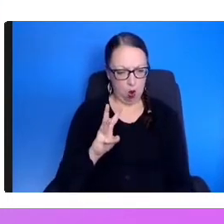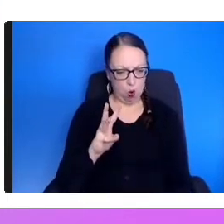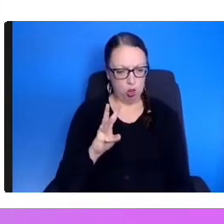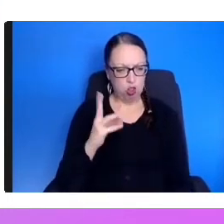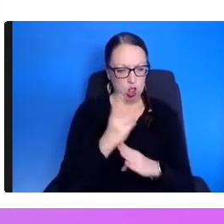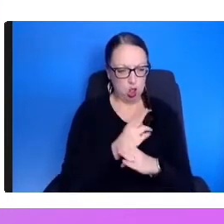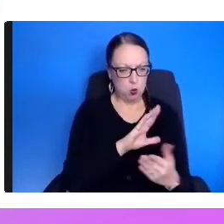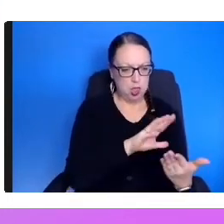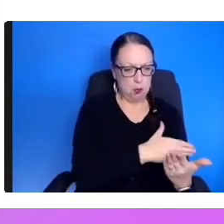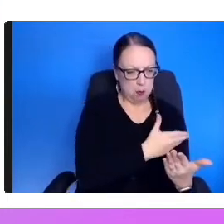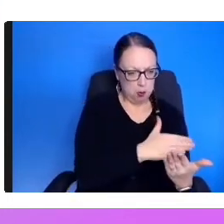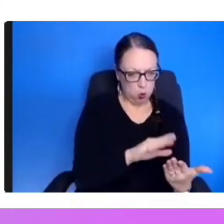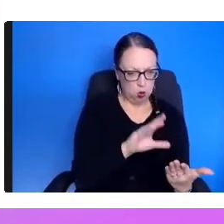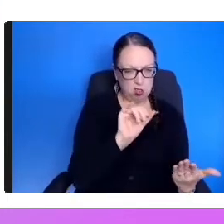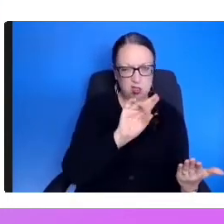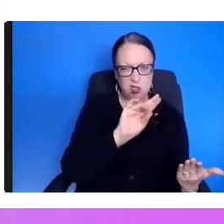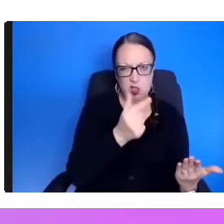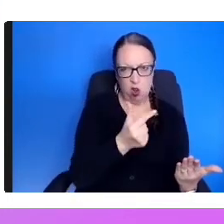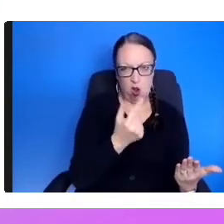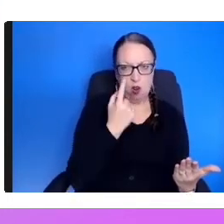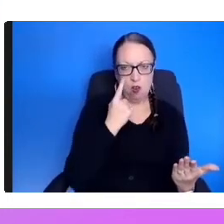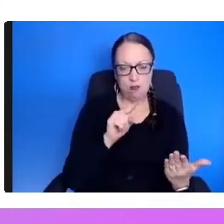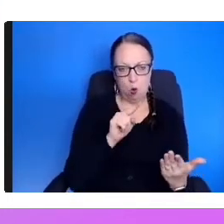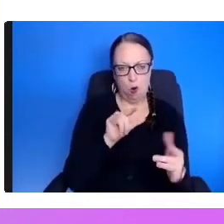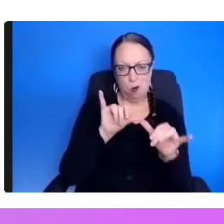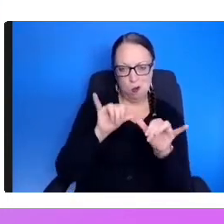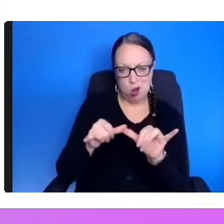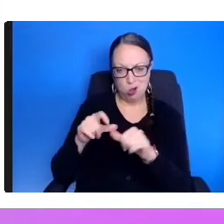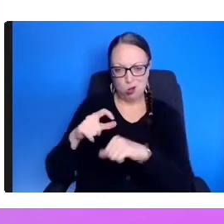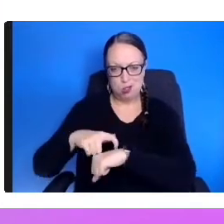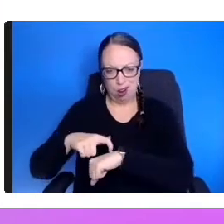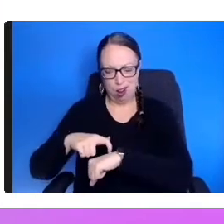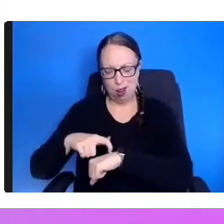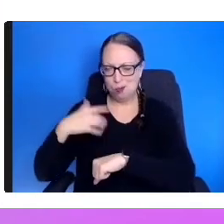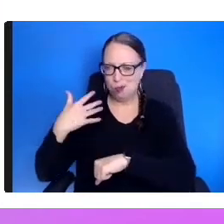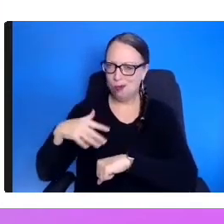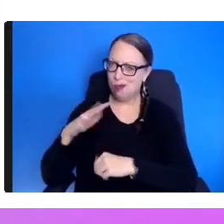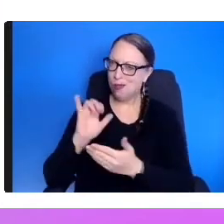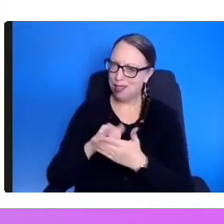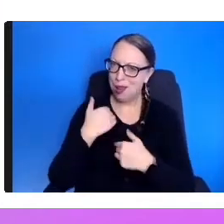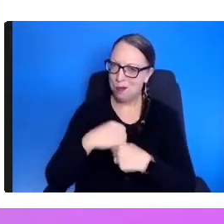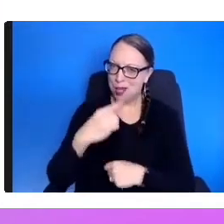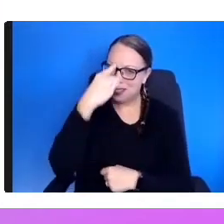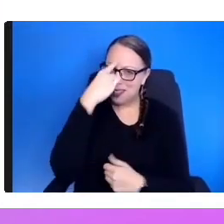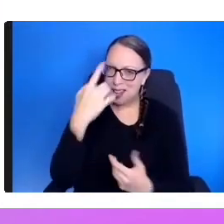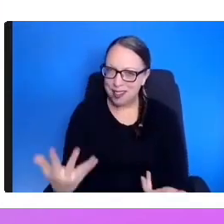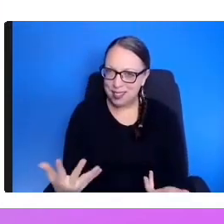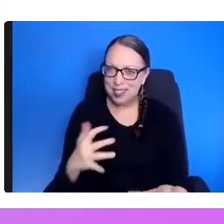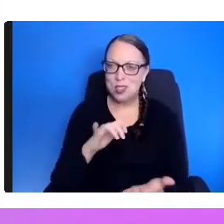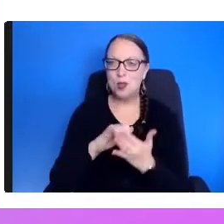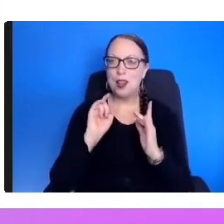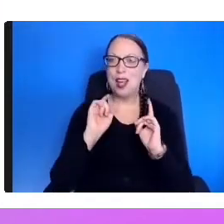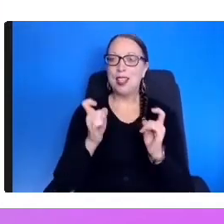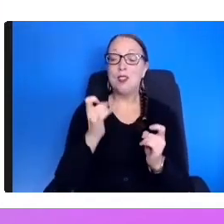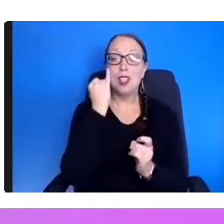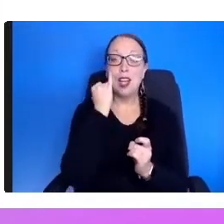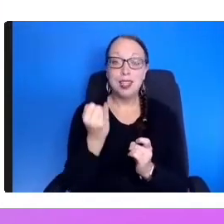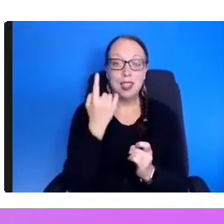that was that was a delightful moment and makes perfect sense, so then that gives all sorts of ideas for designers about audio cues,